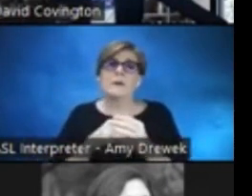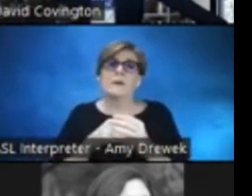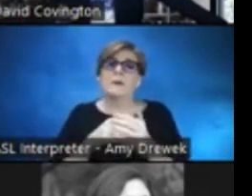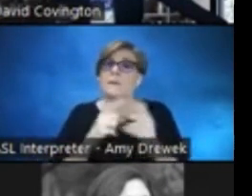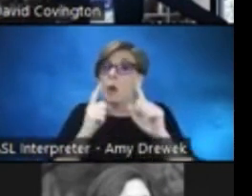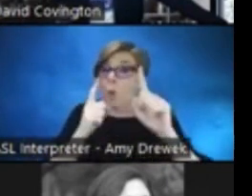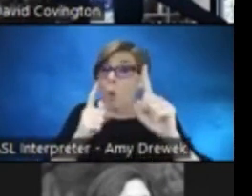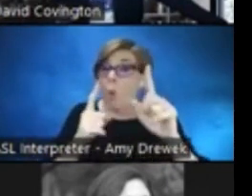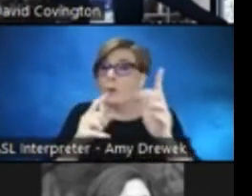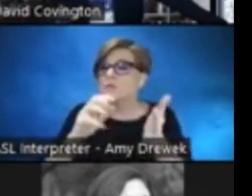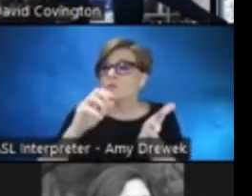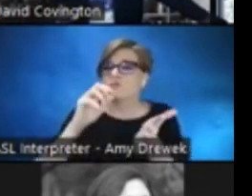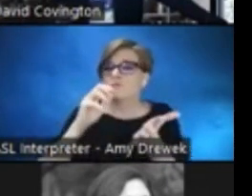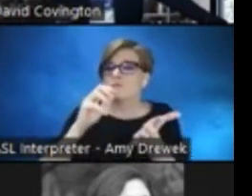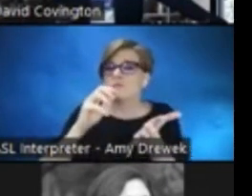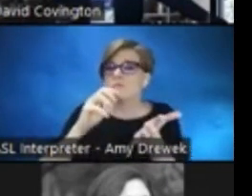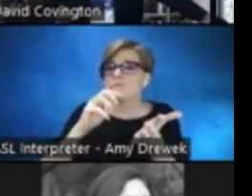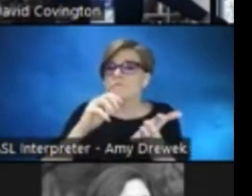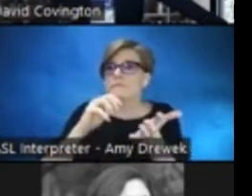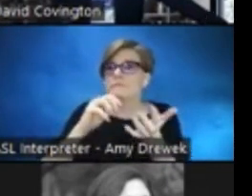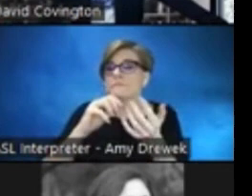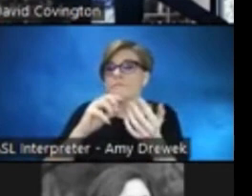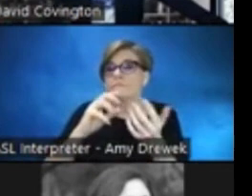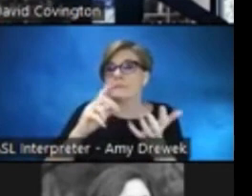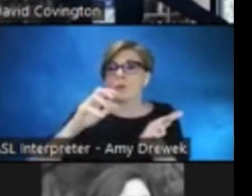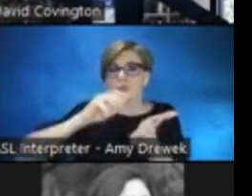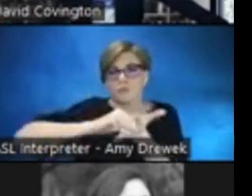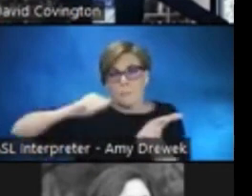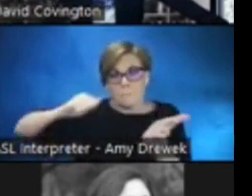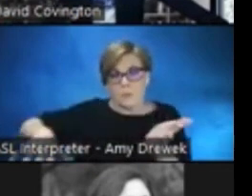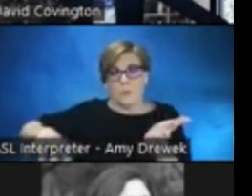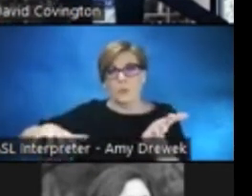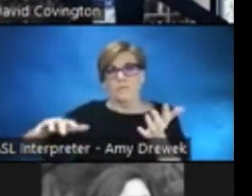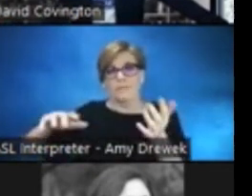ENGAGEMENT OF A HOSPITAL EMERGENCY DEPARTMENT FOR THOSE THAT DON'T HAVE A PHYSICAL HEALTH EMERGENCY.